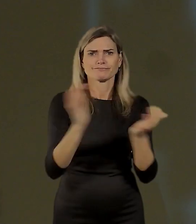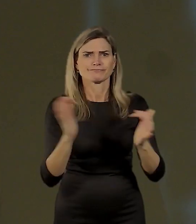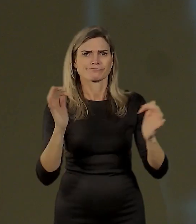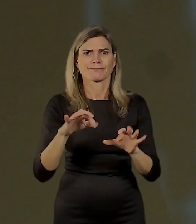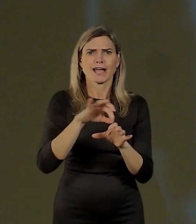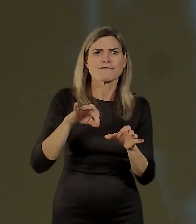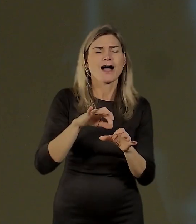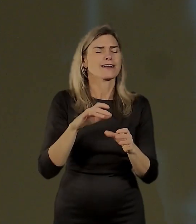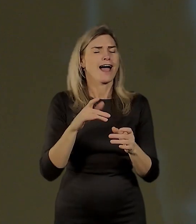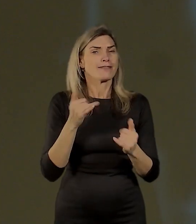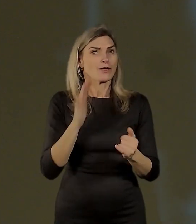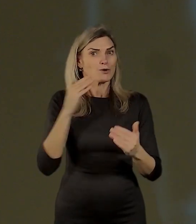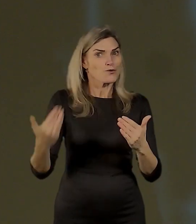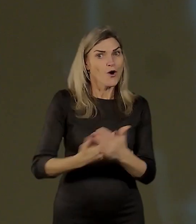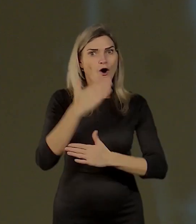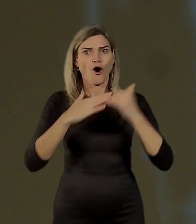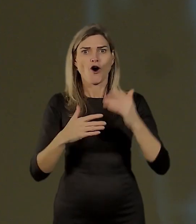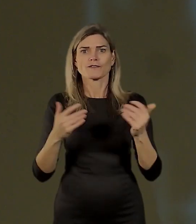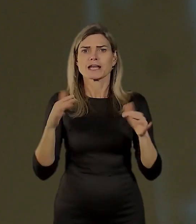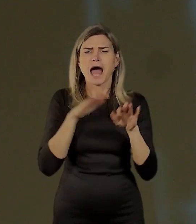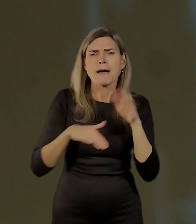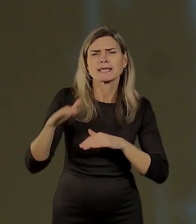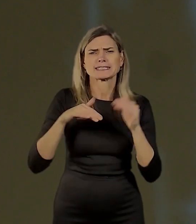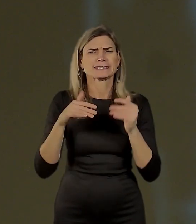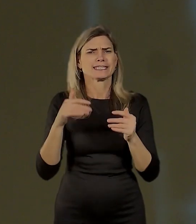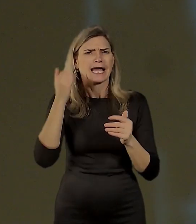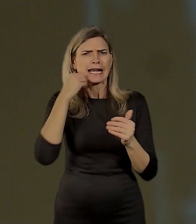And I look forward to the presentations. And have a nice time. Thank you.